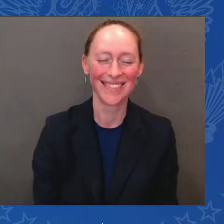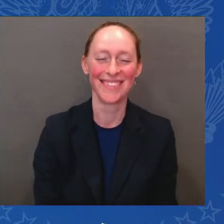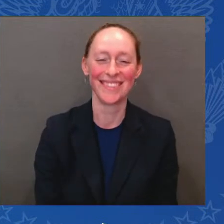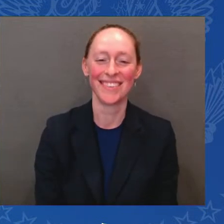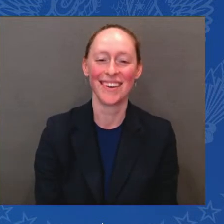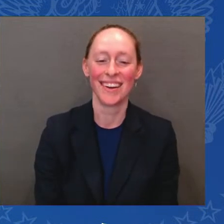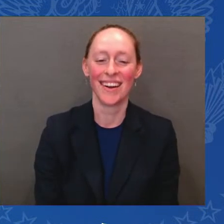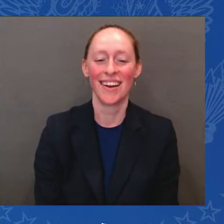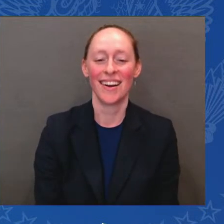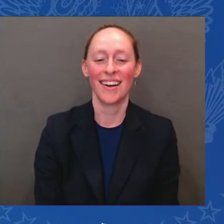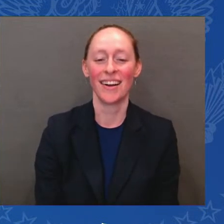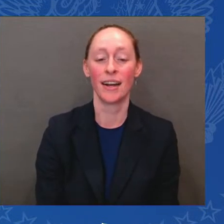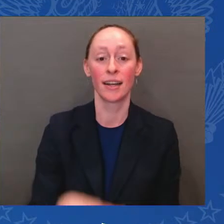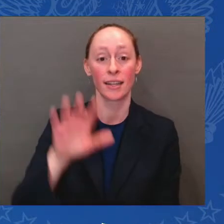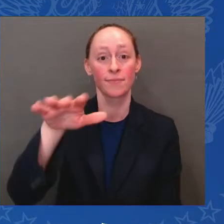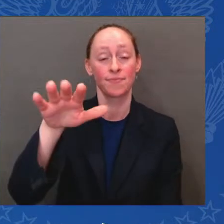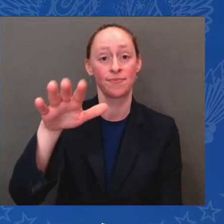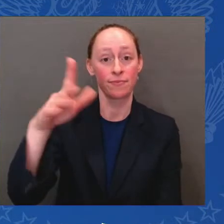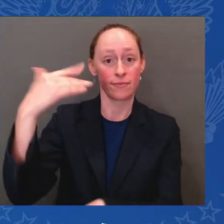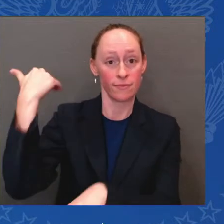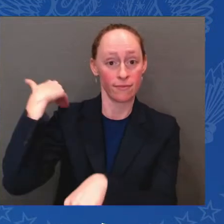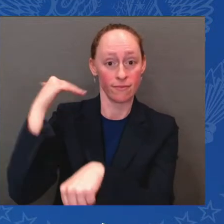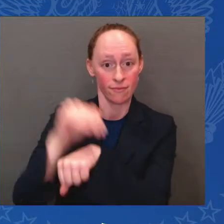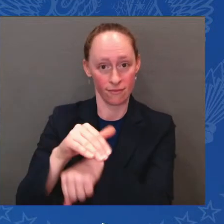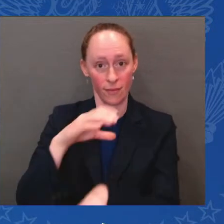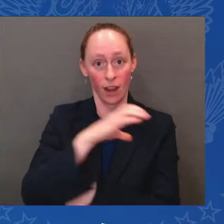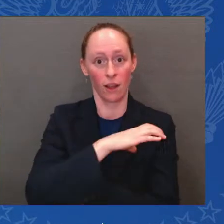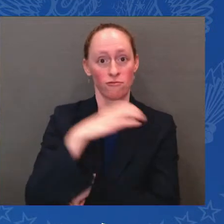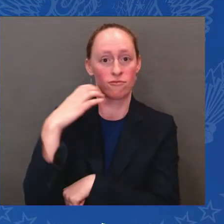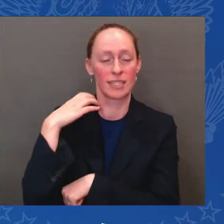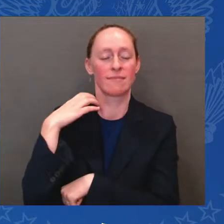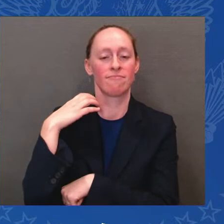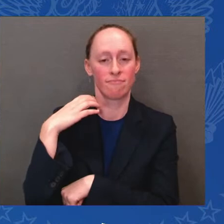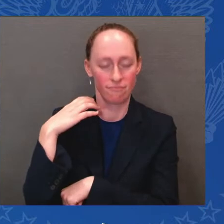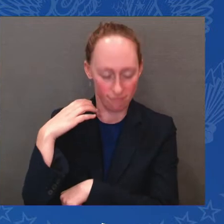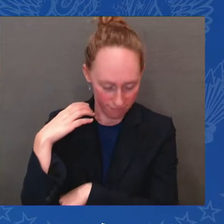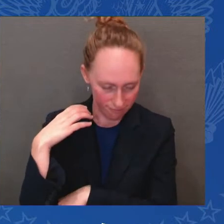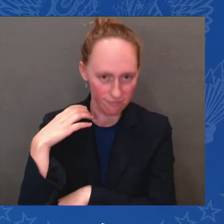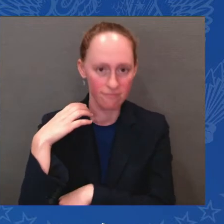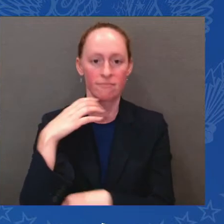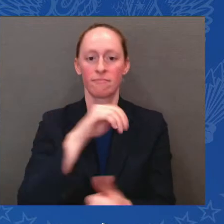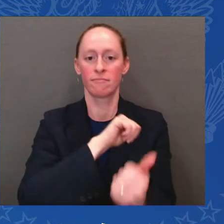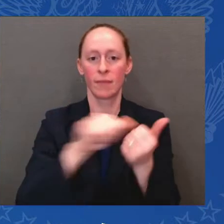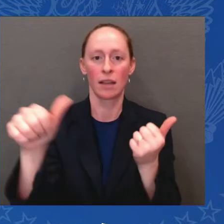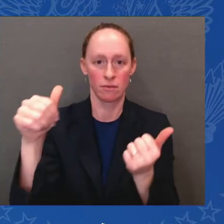that's going to keep the government open. And it's good news for the American people because the government will not shut down